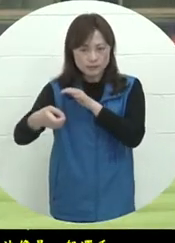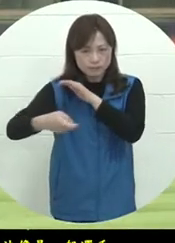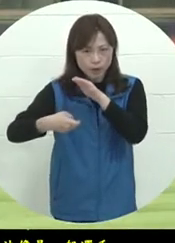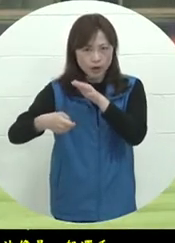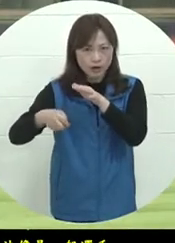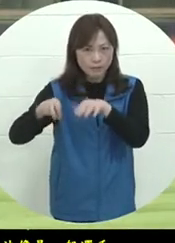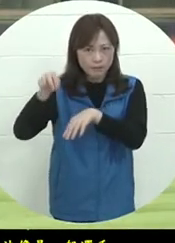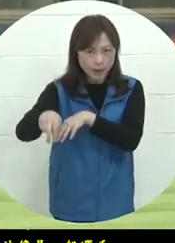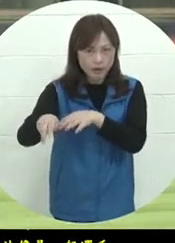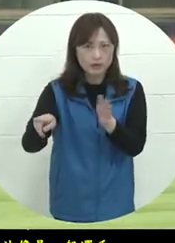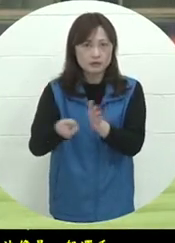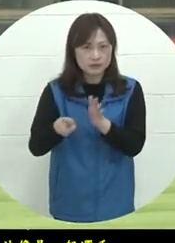is quite high.